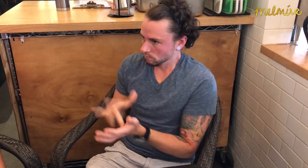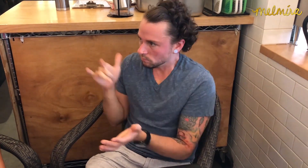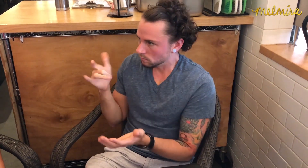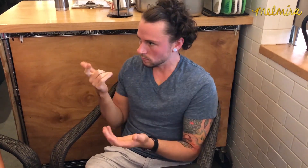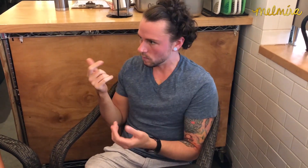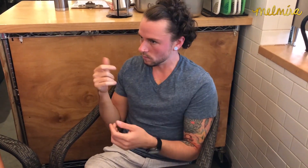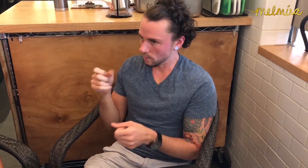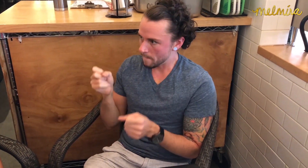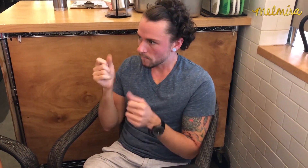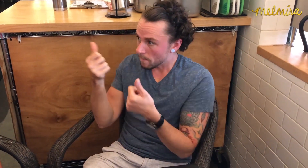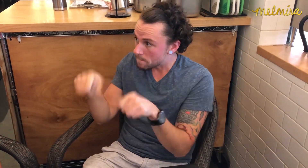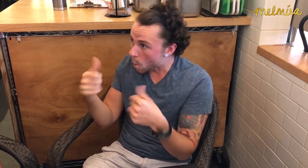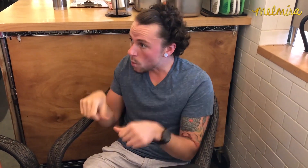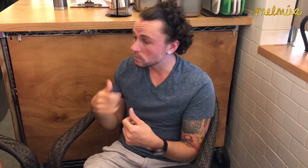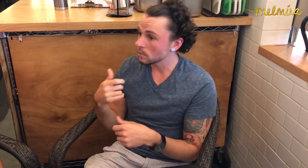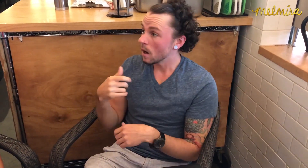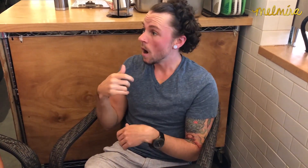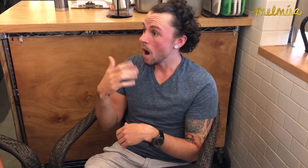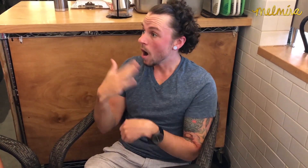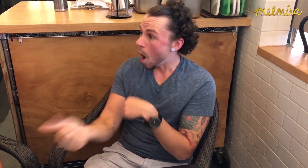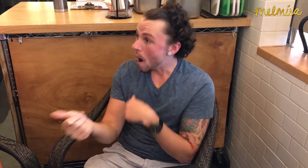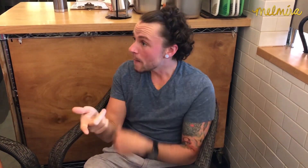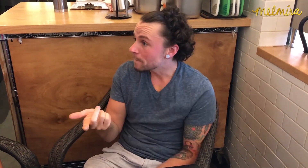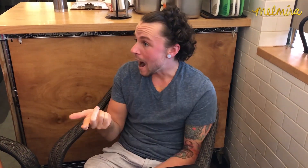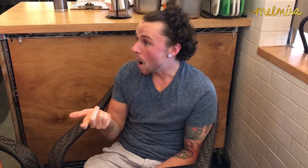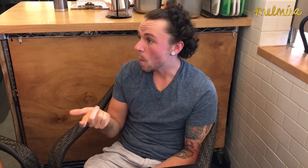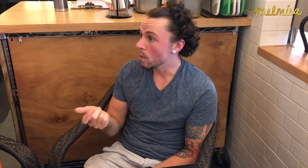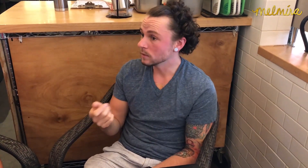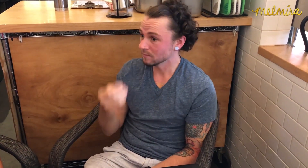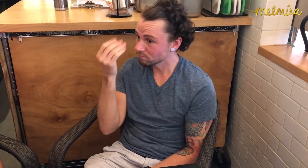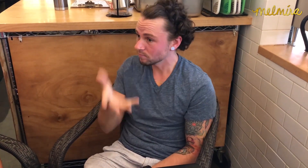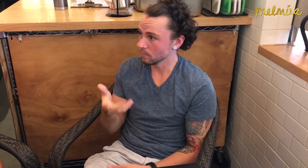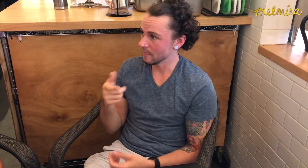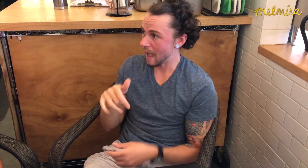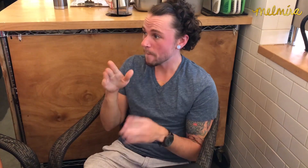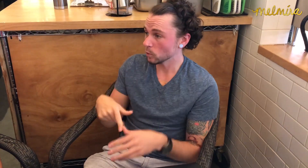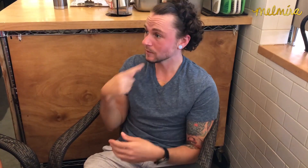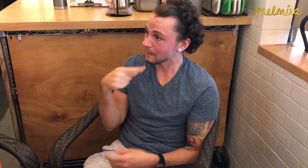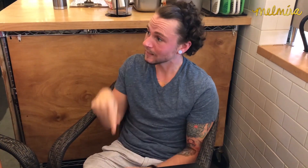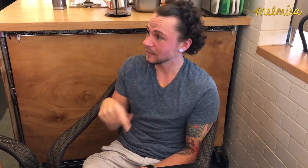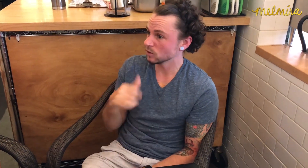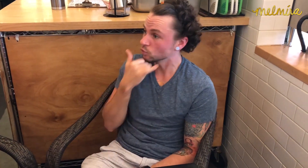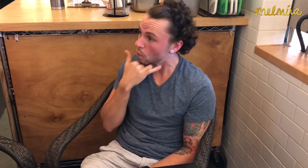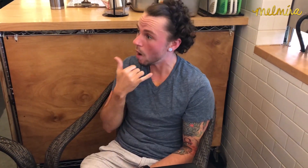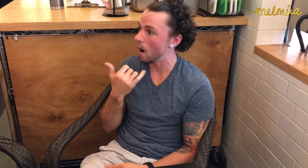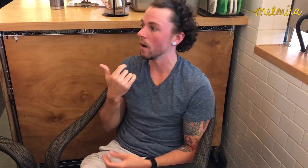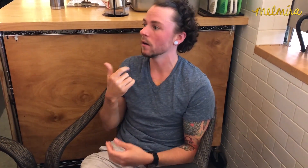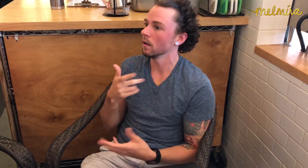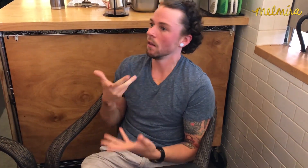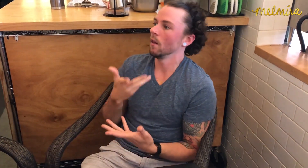As a community, we see advantages with social media where we can post and call out people for their wrongdoings.